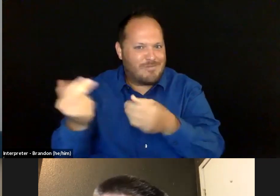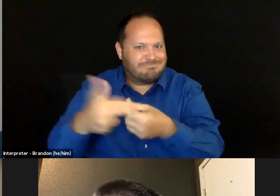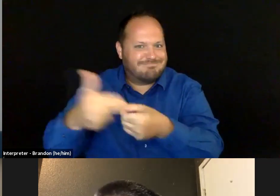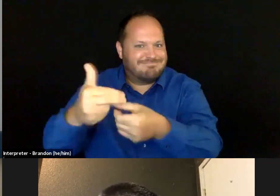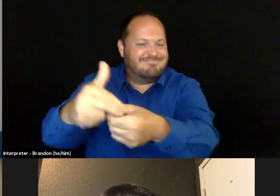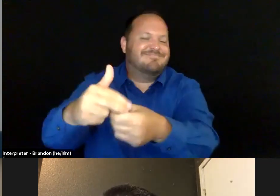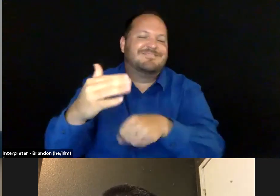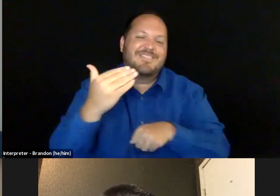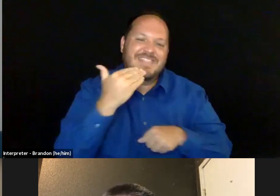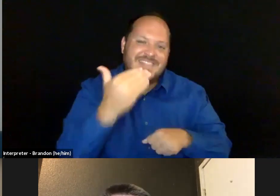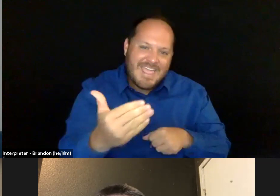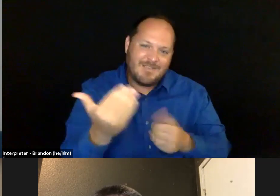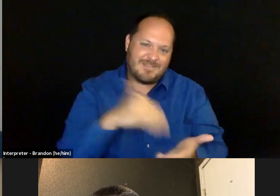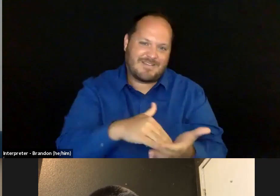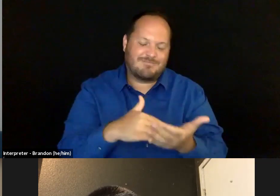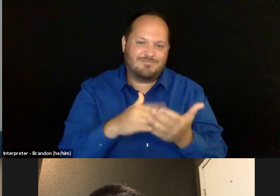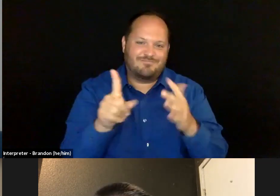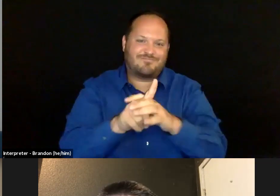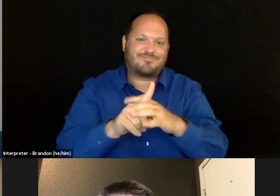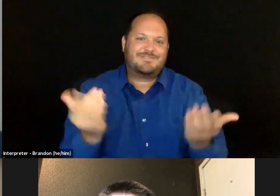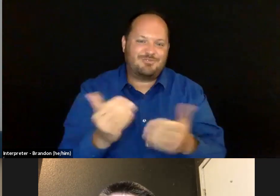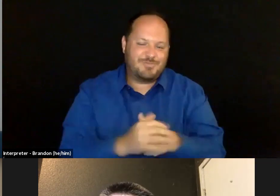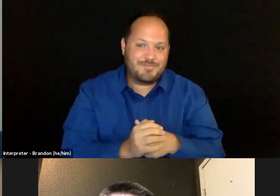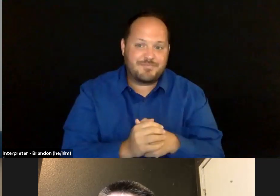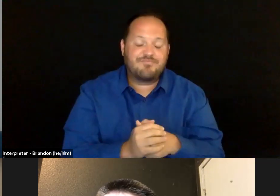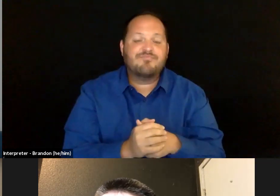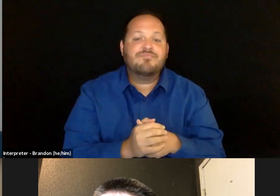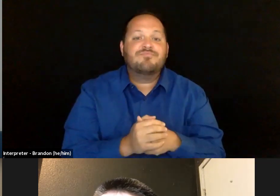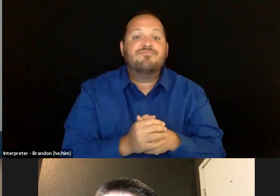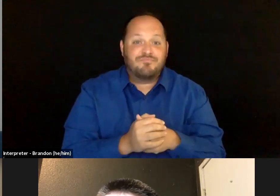transgender and Don Zarda, fired for being gay.